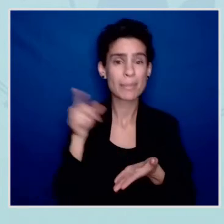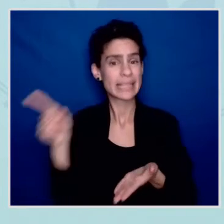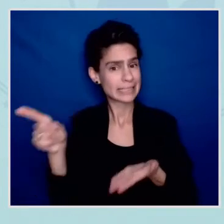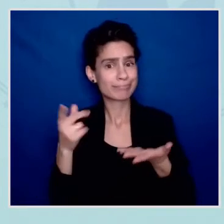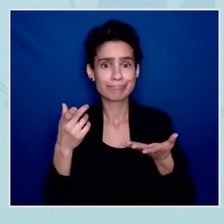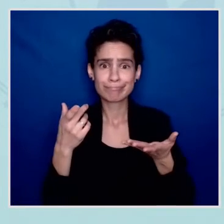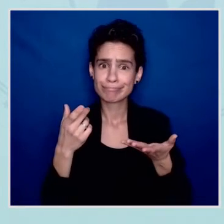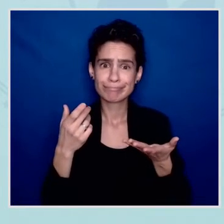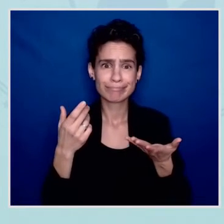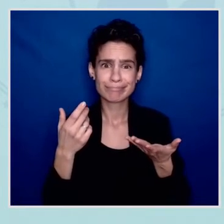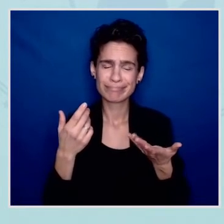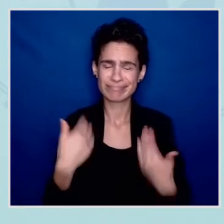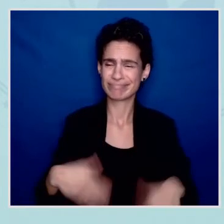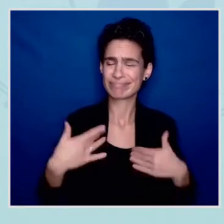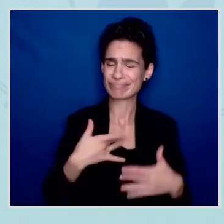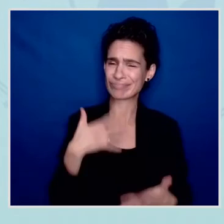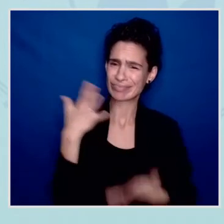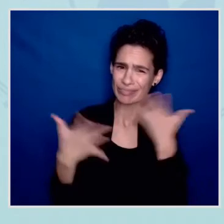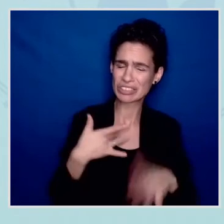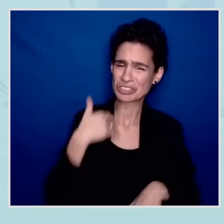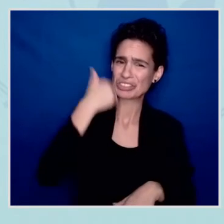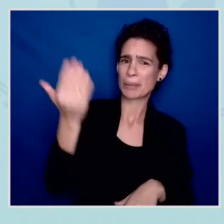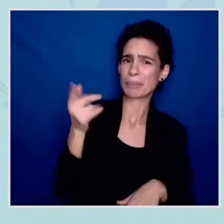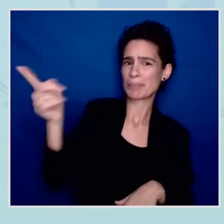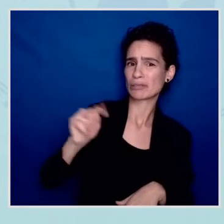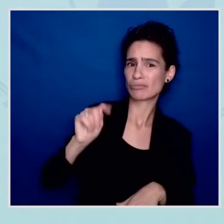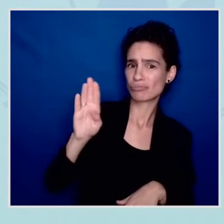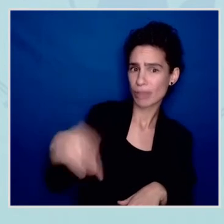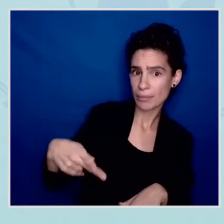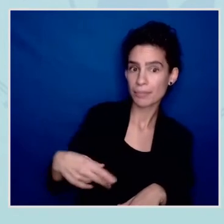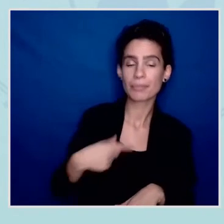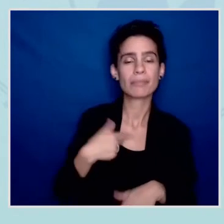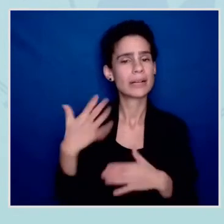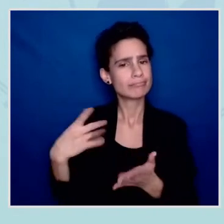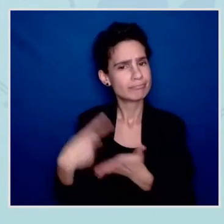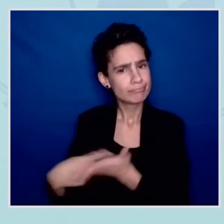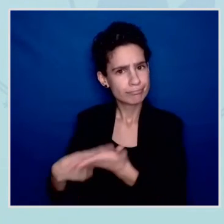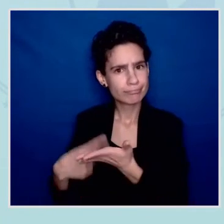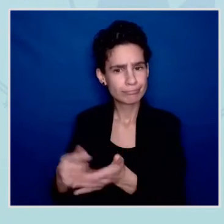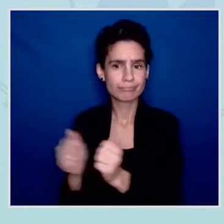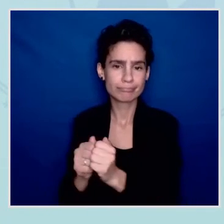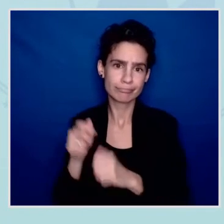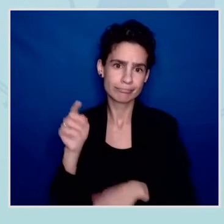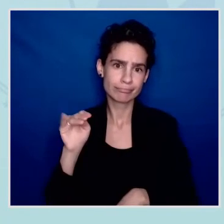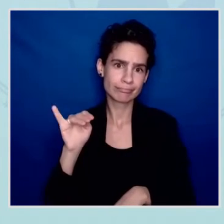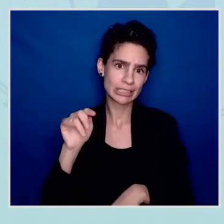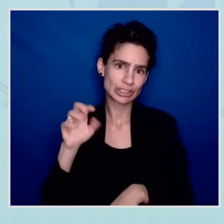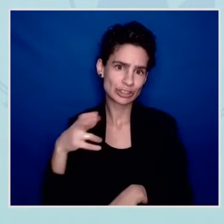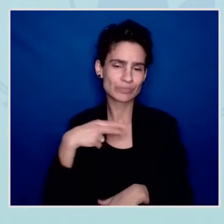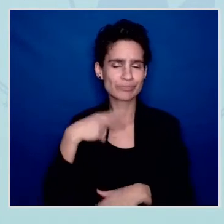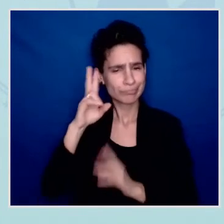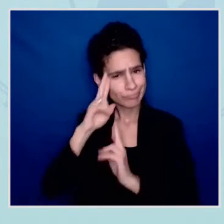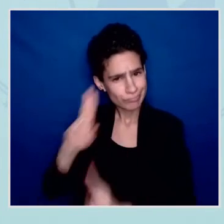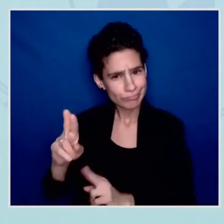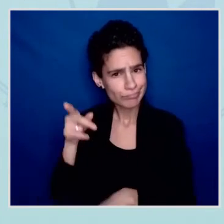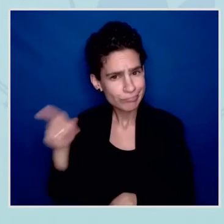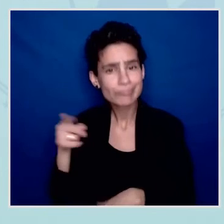AGAINST THE SOON-TO-BE FORMER MAJORITY LEADER, MITCH McCONNELL. I THOUGHT WHAT HE SAID ON THE FLOOR OF THE UNITED STATES SENATE WAS, IN FACT, THE RIGHT